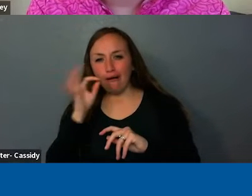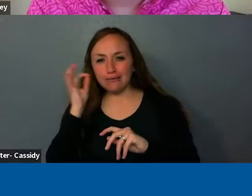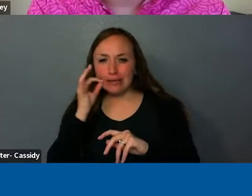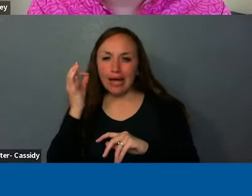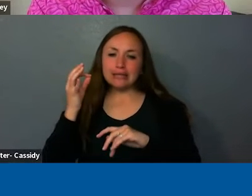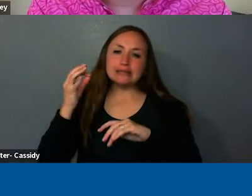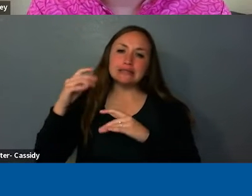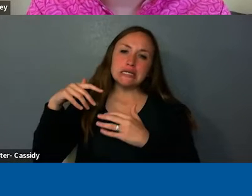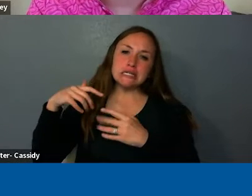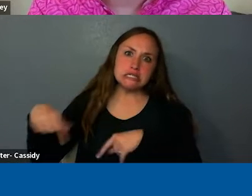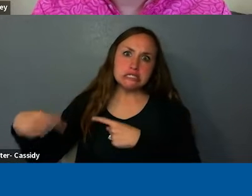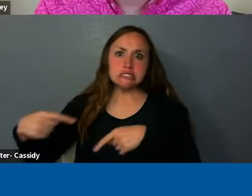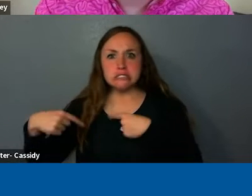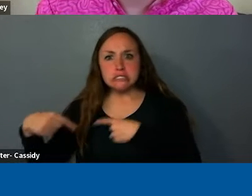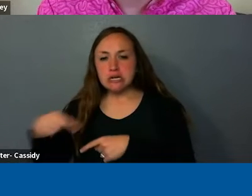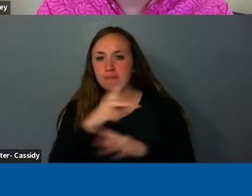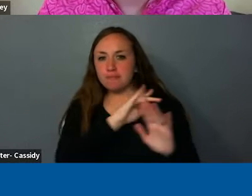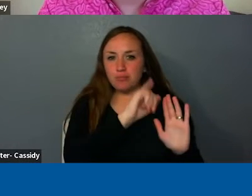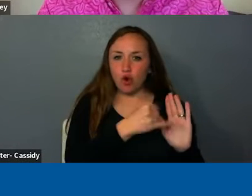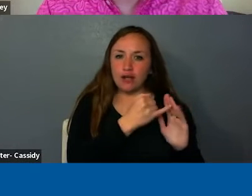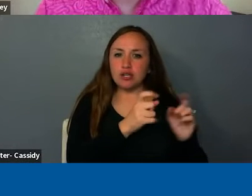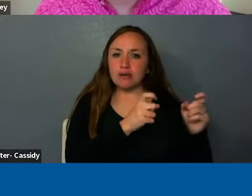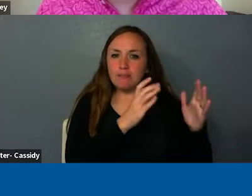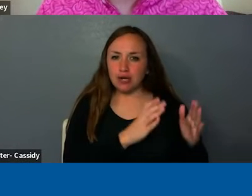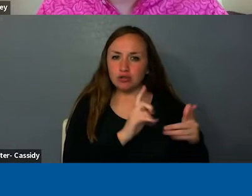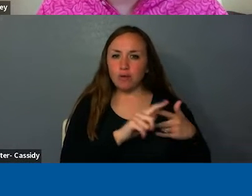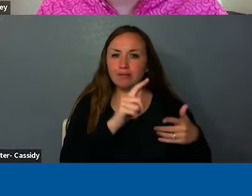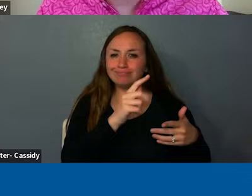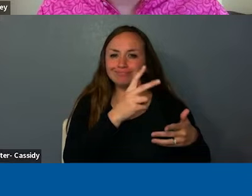and project managers cut support sprinting to get stuff out the door